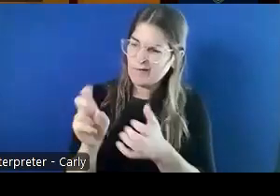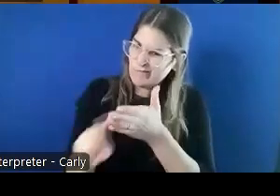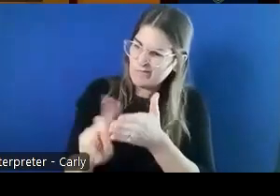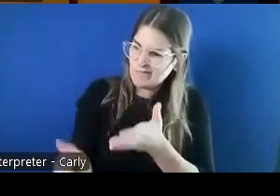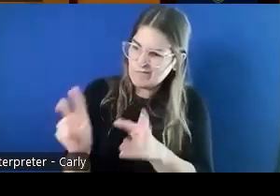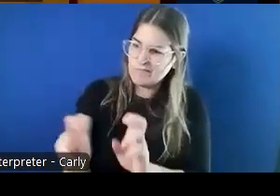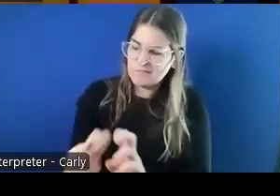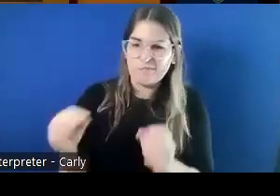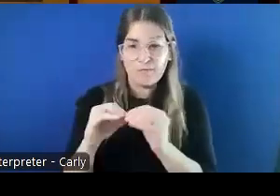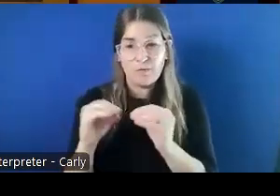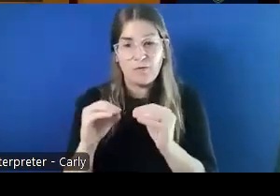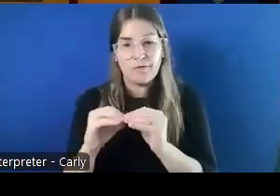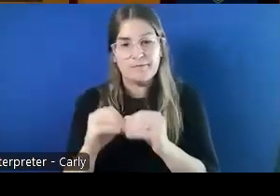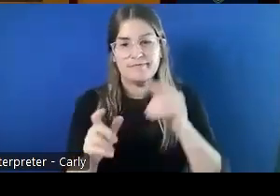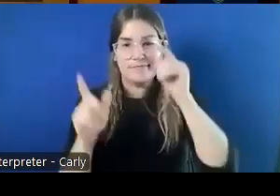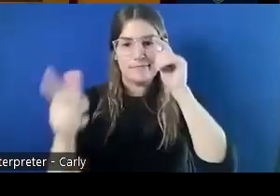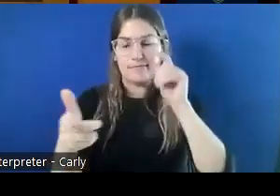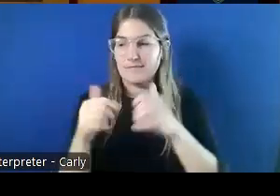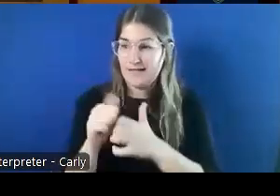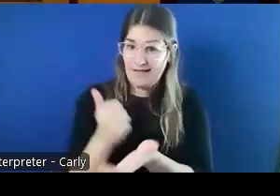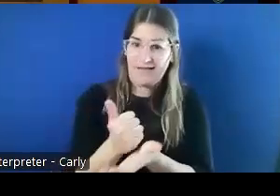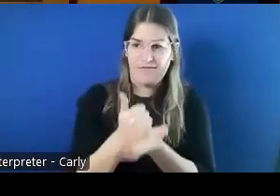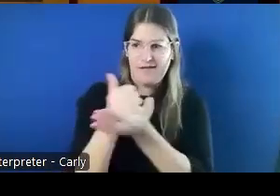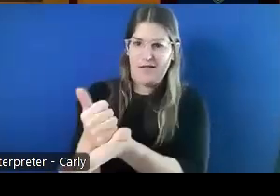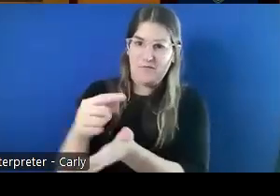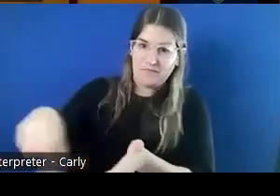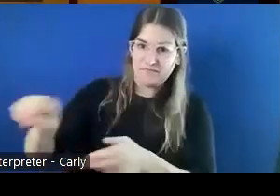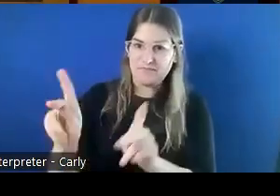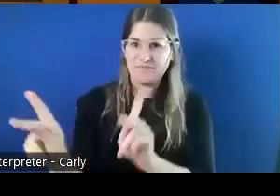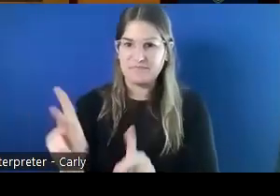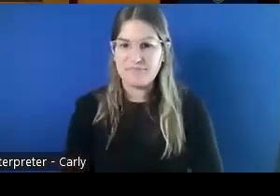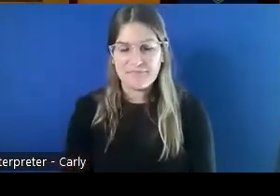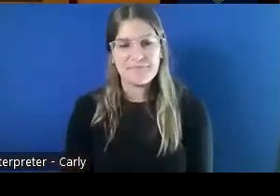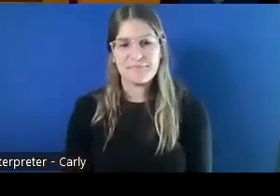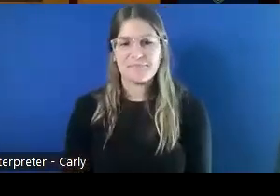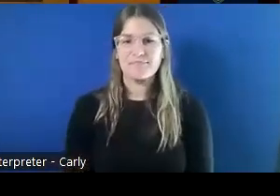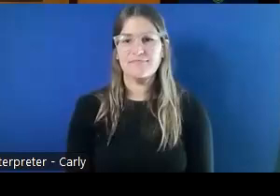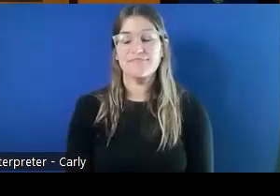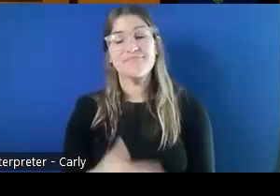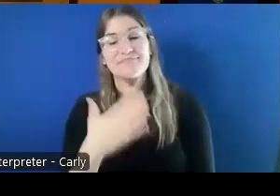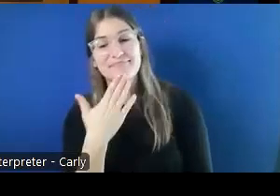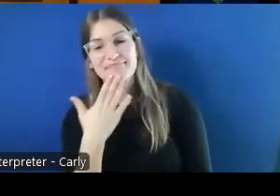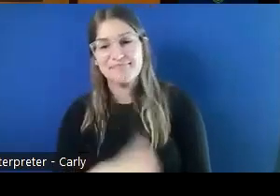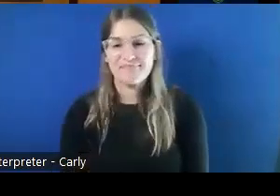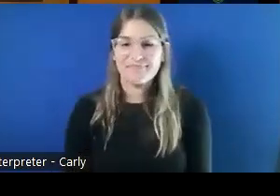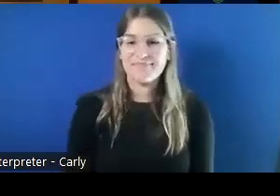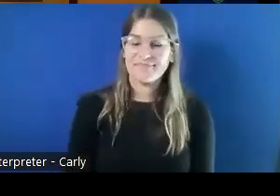thinking about and how this intervention could serve that population thank you okay let's do a